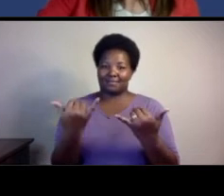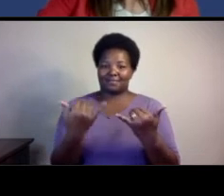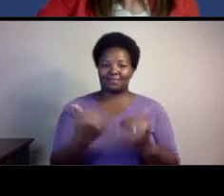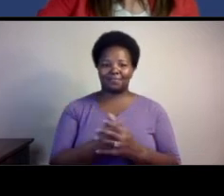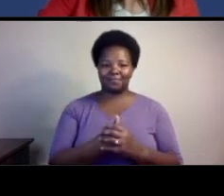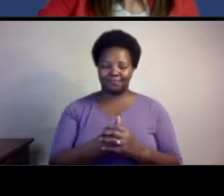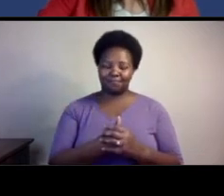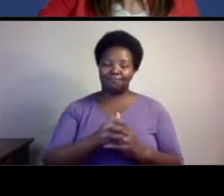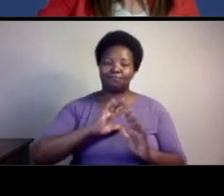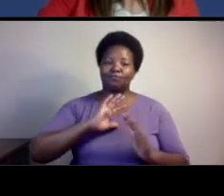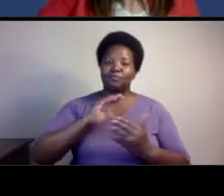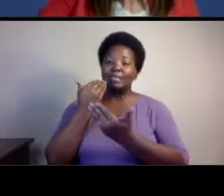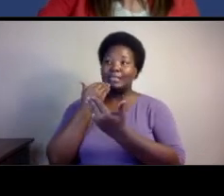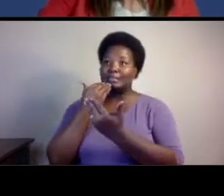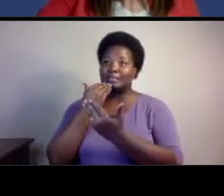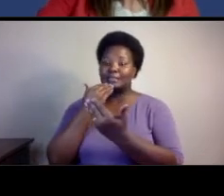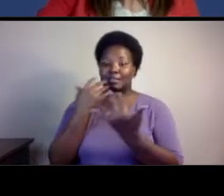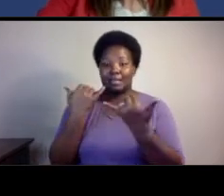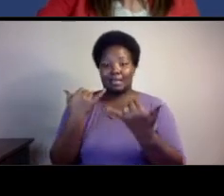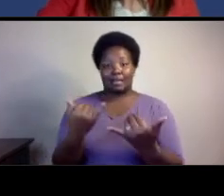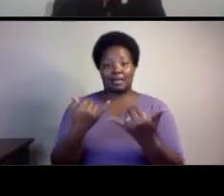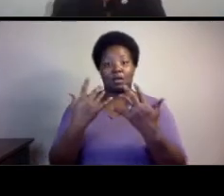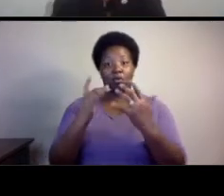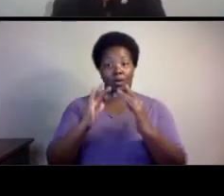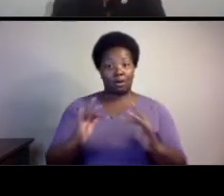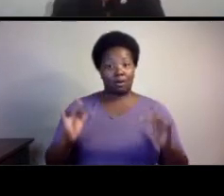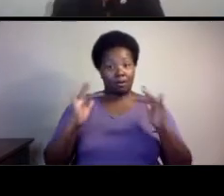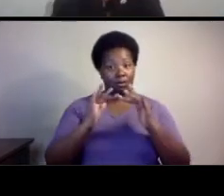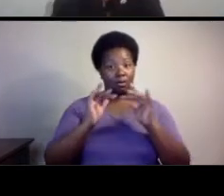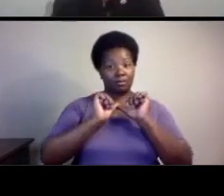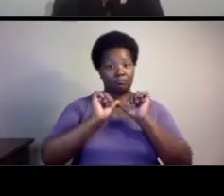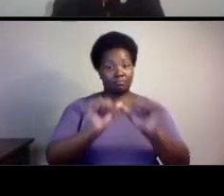thank you so in order to stay connected with this project we encourage you to send